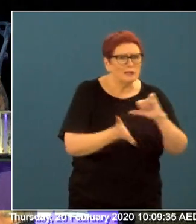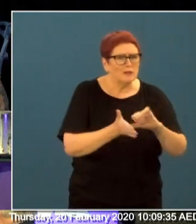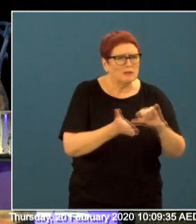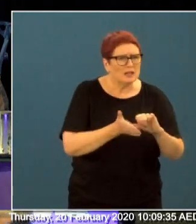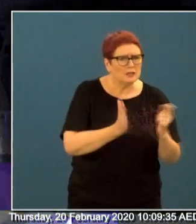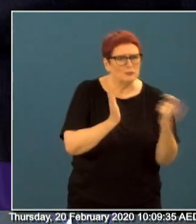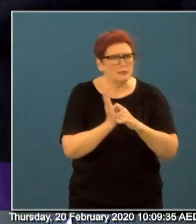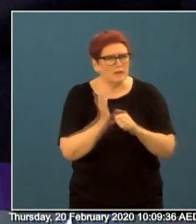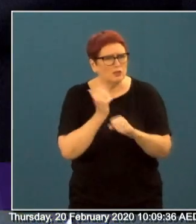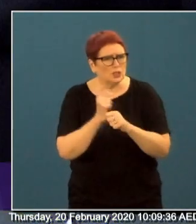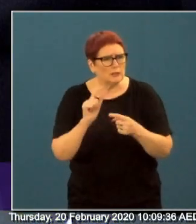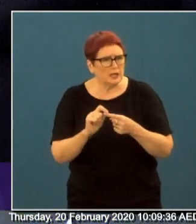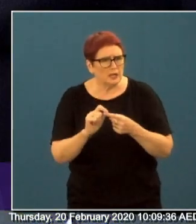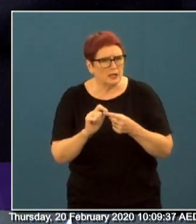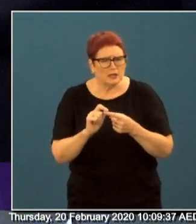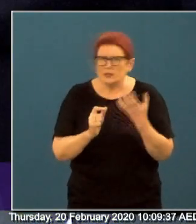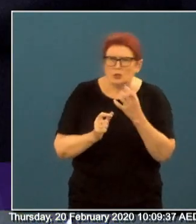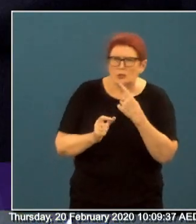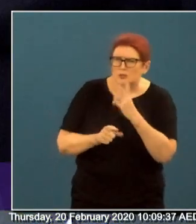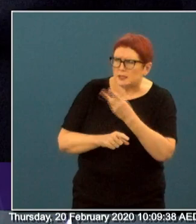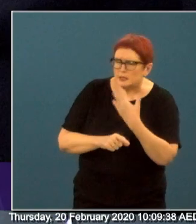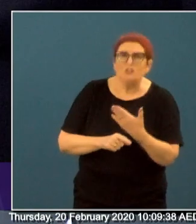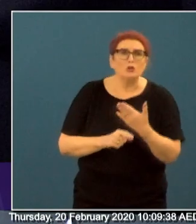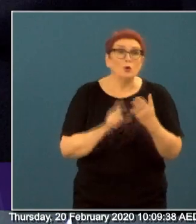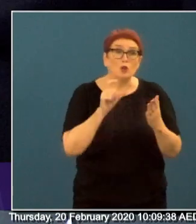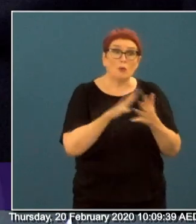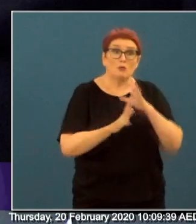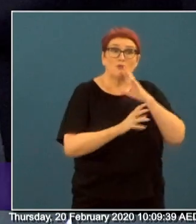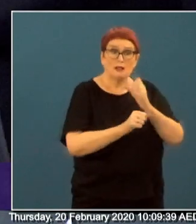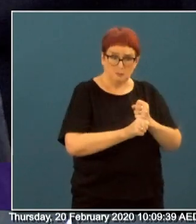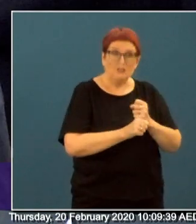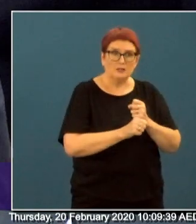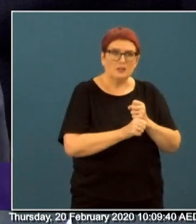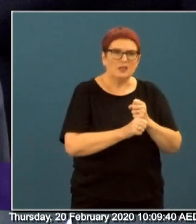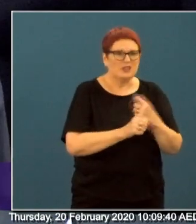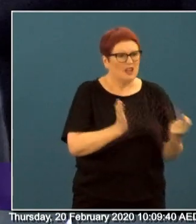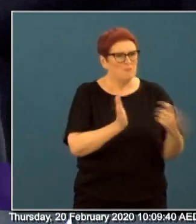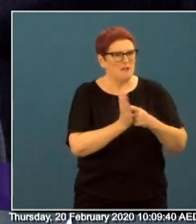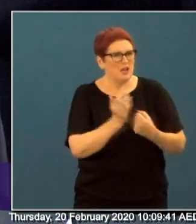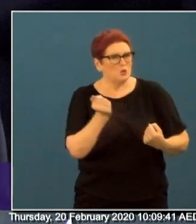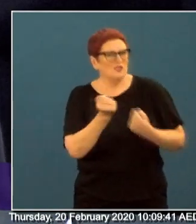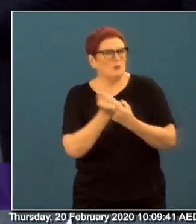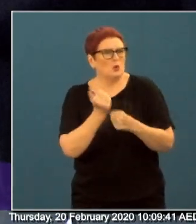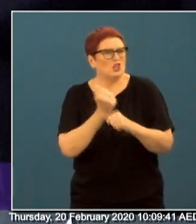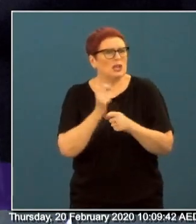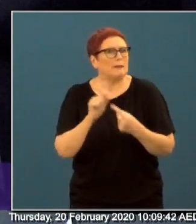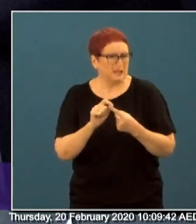I'm sorry. The Commonwealth subsidises the provision of primary health care... Absolutely, yes. ...through agencies such as GPs